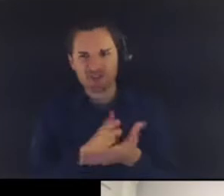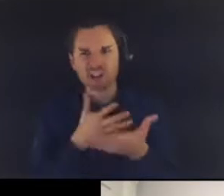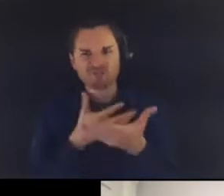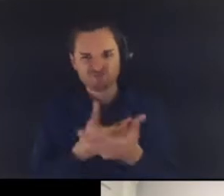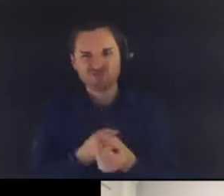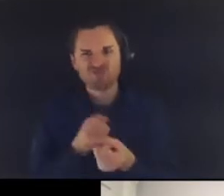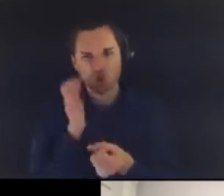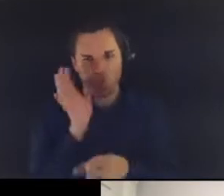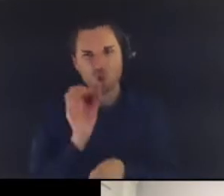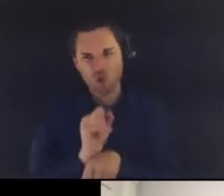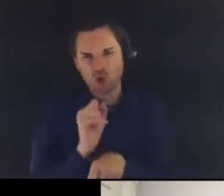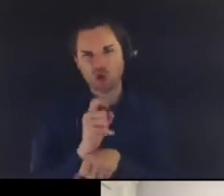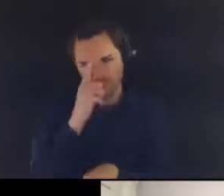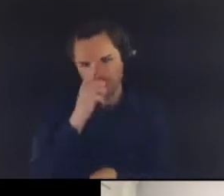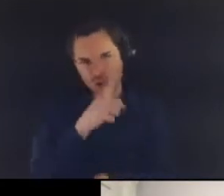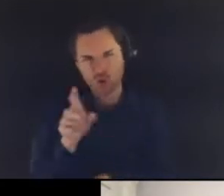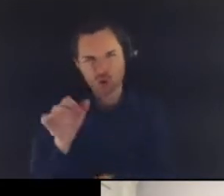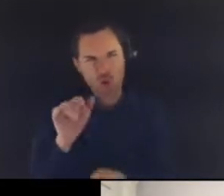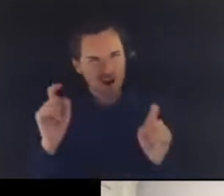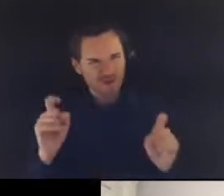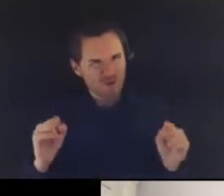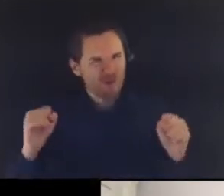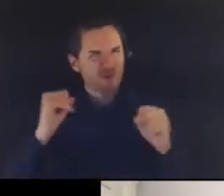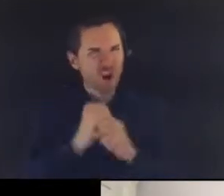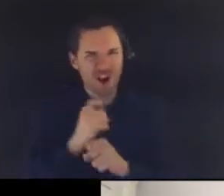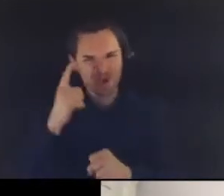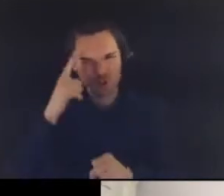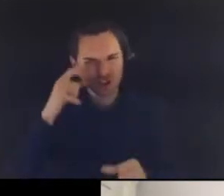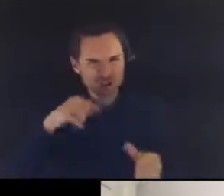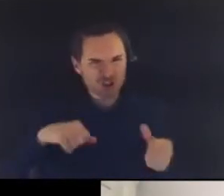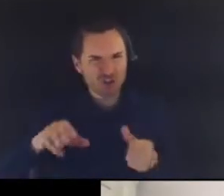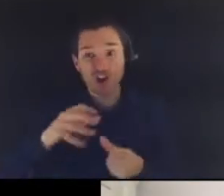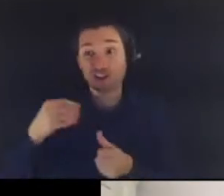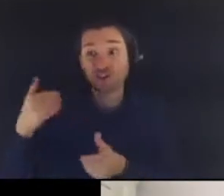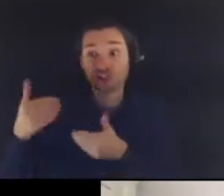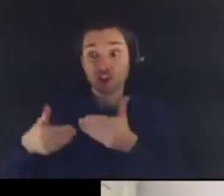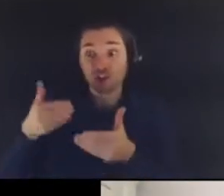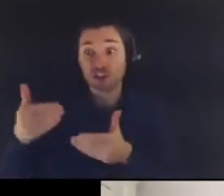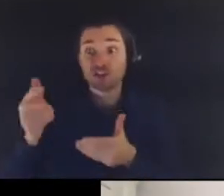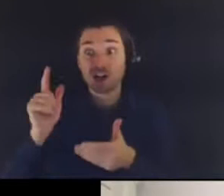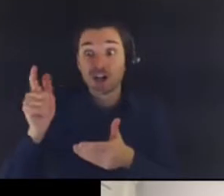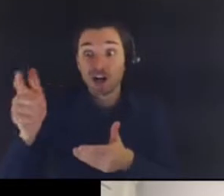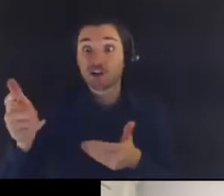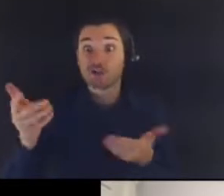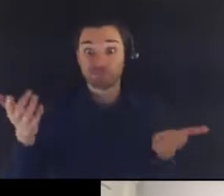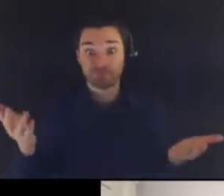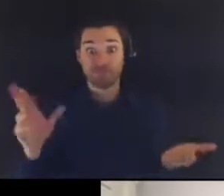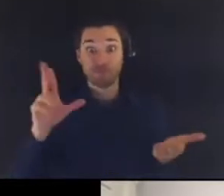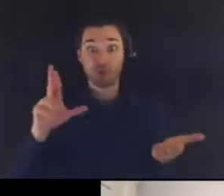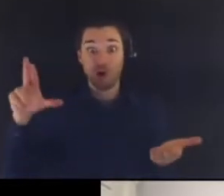fight for generations to come. In the United States, the Americans with Disabilities Act